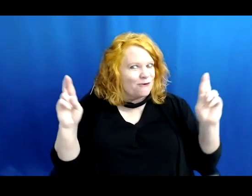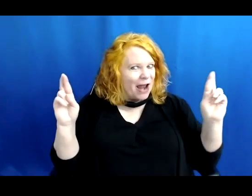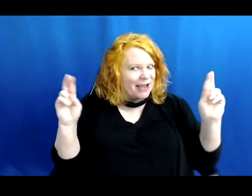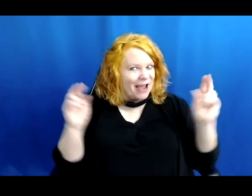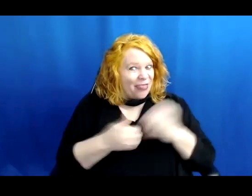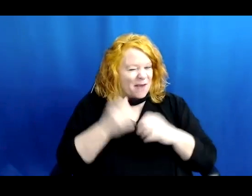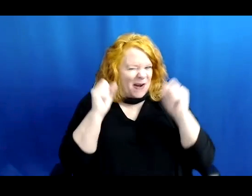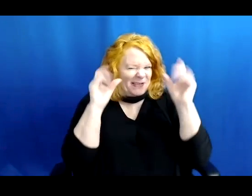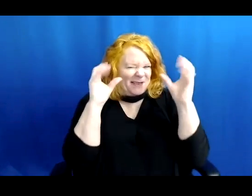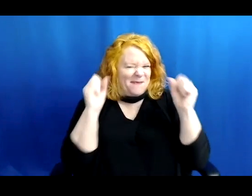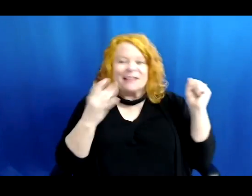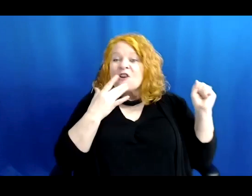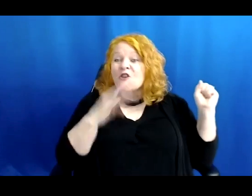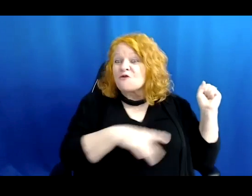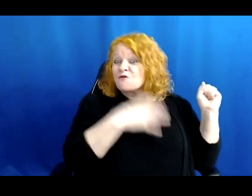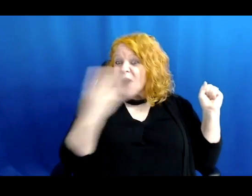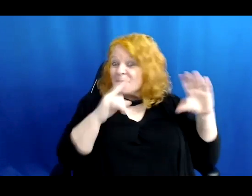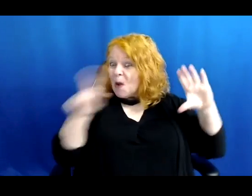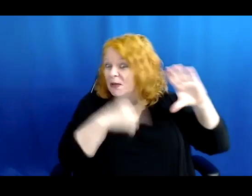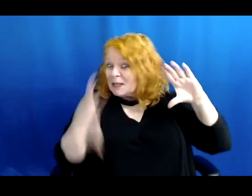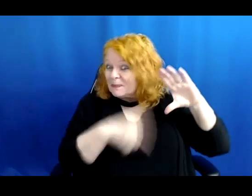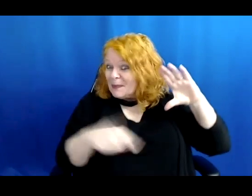rainbow spin ever? Here it comes.